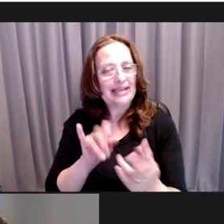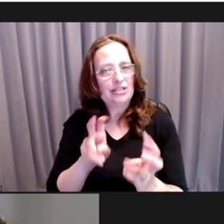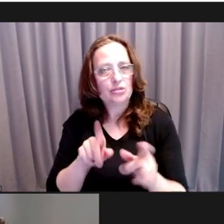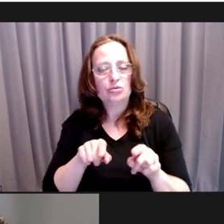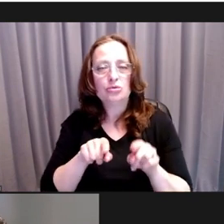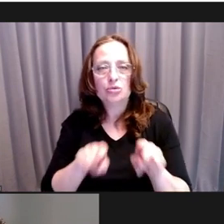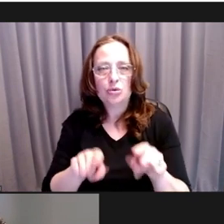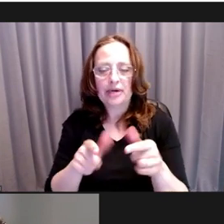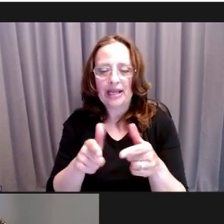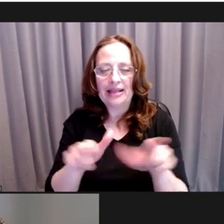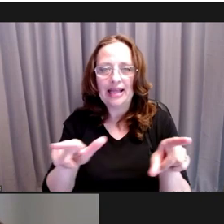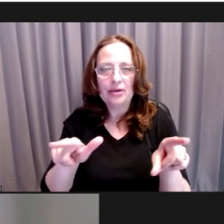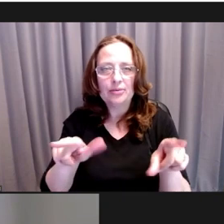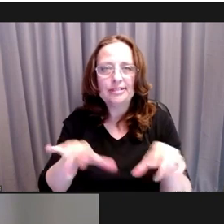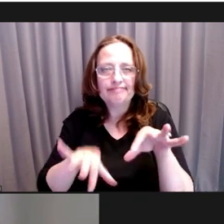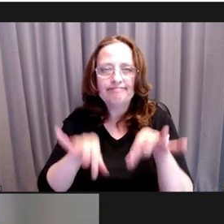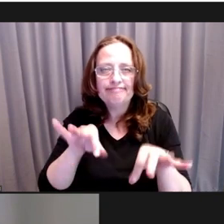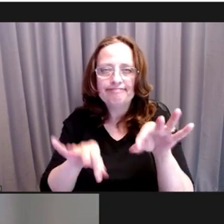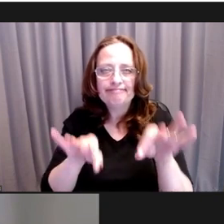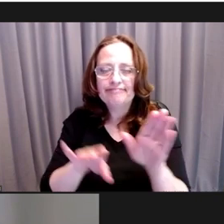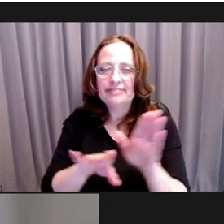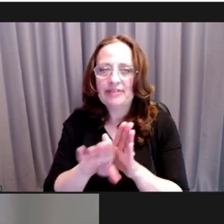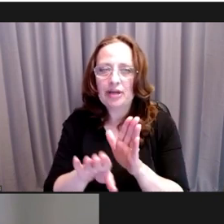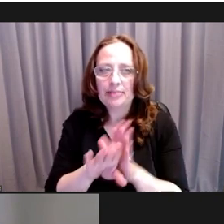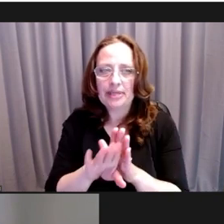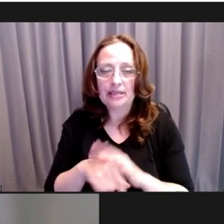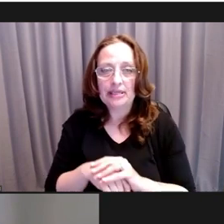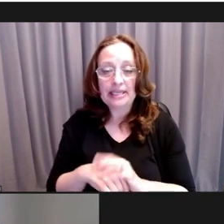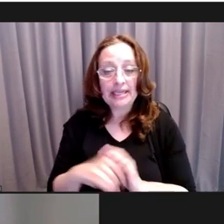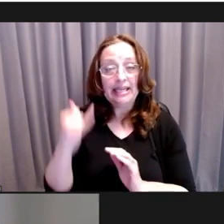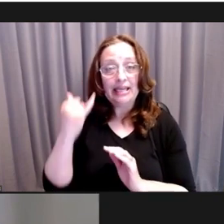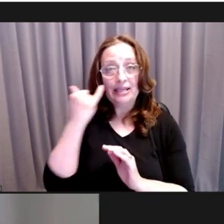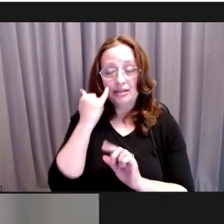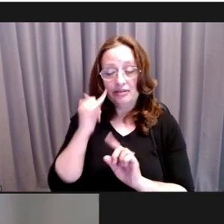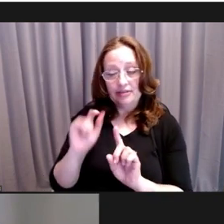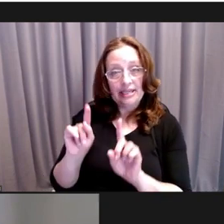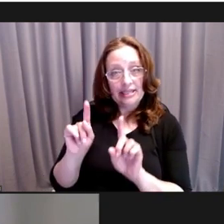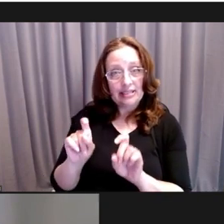So I definitely would follow up on a test that suggested that there might be hearing loss.